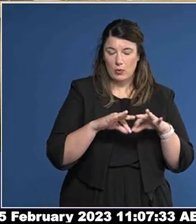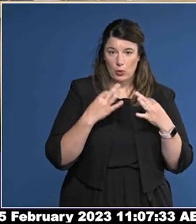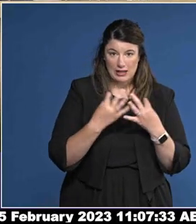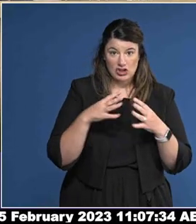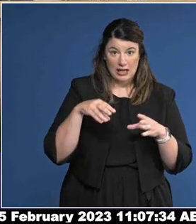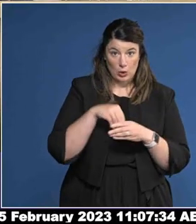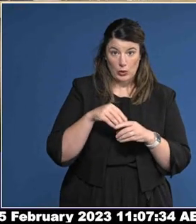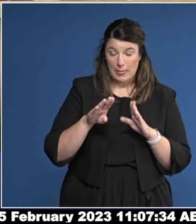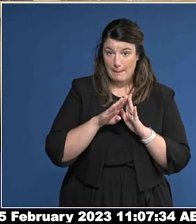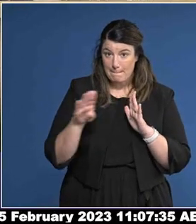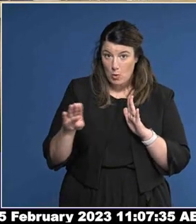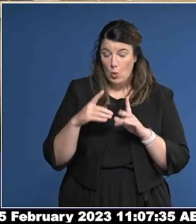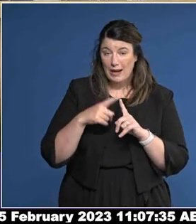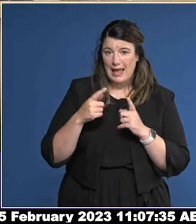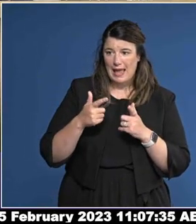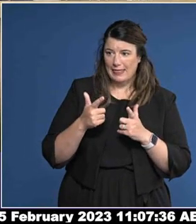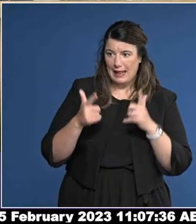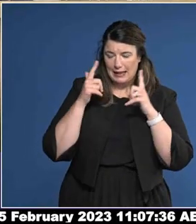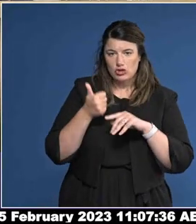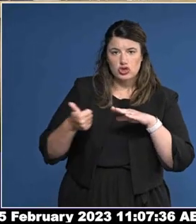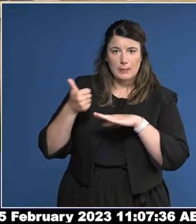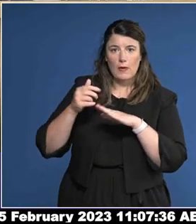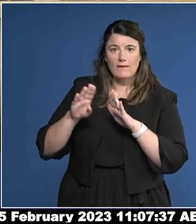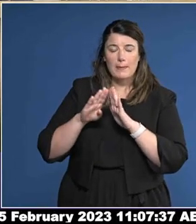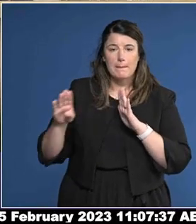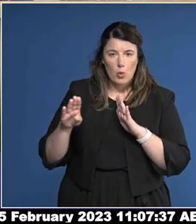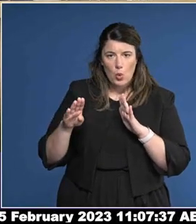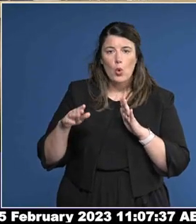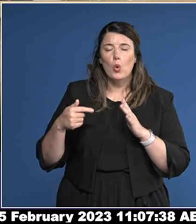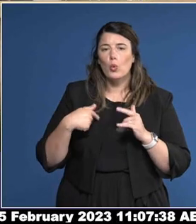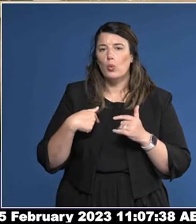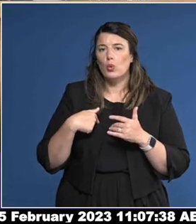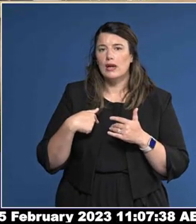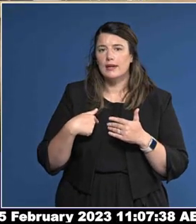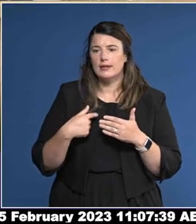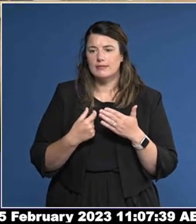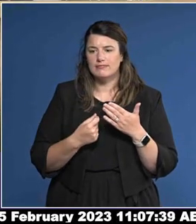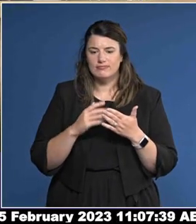the senior leadership of the organisation, we have put in place brand new incident management policies and procedures.